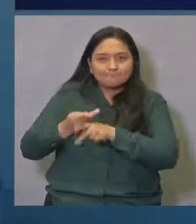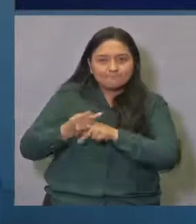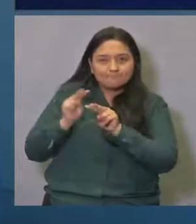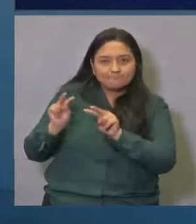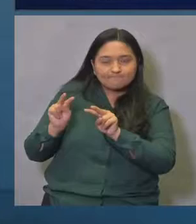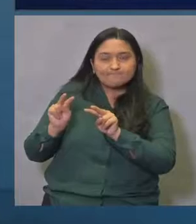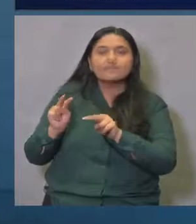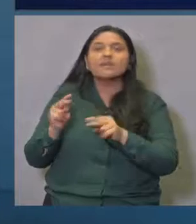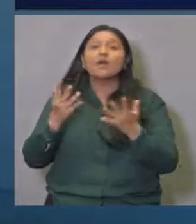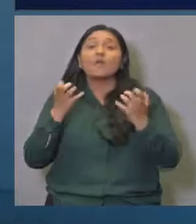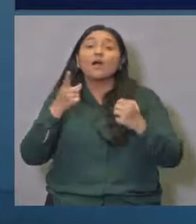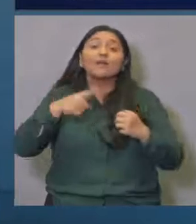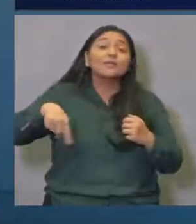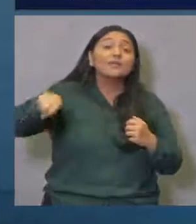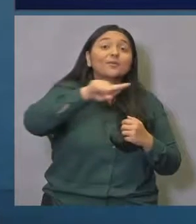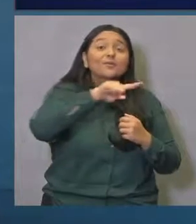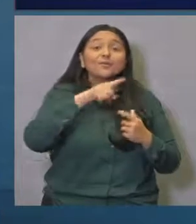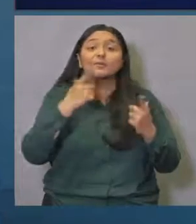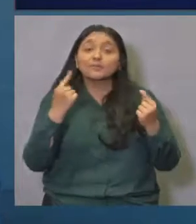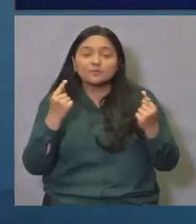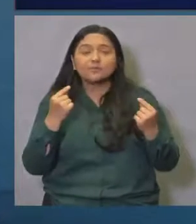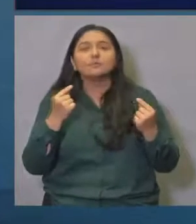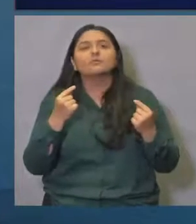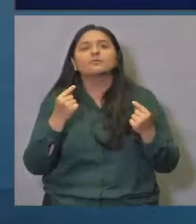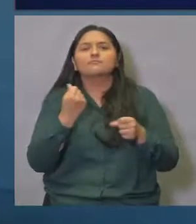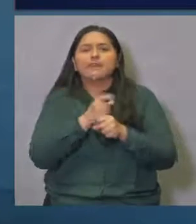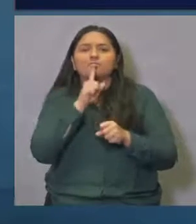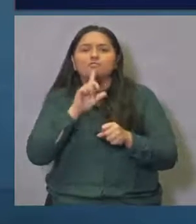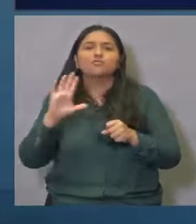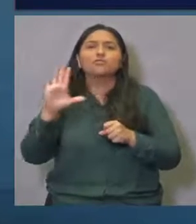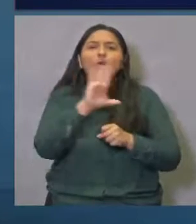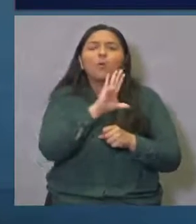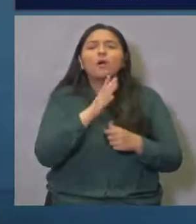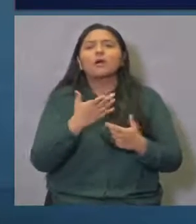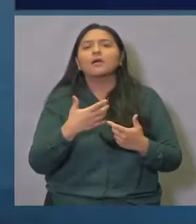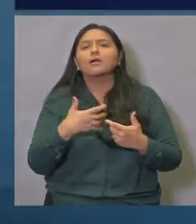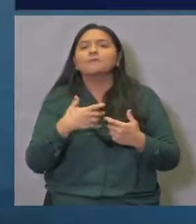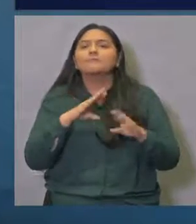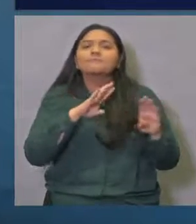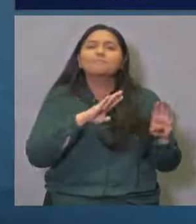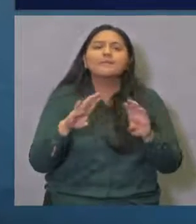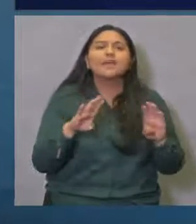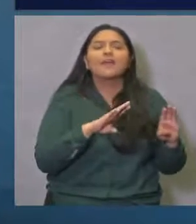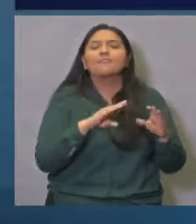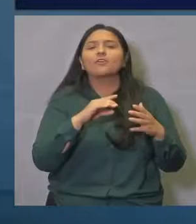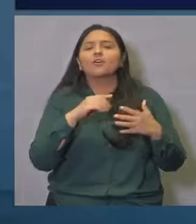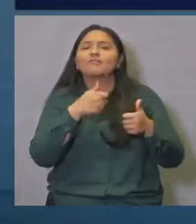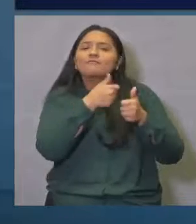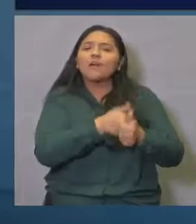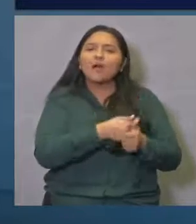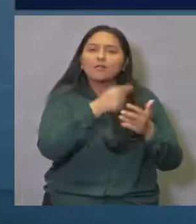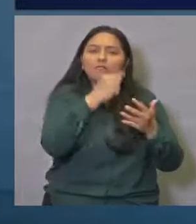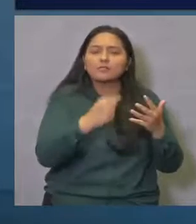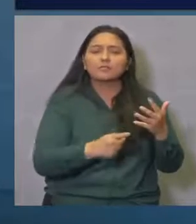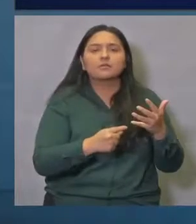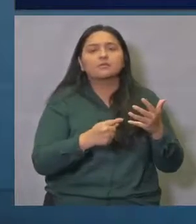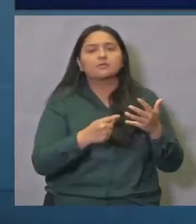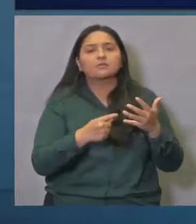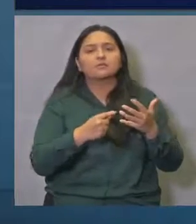WE WANT TO WATCH THAT SLOWLY AND W WANPEPEOPLE TO DO EVERYTHING THEY CAN TO BE ABLE TO KEEP